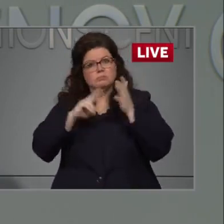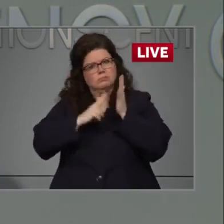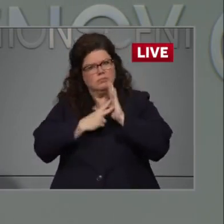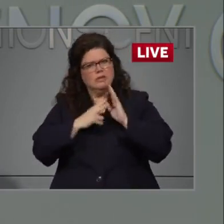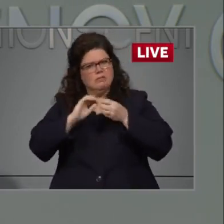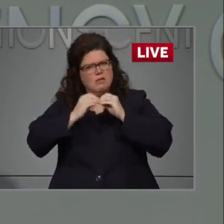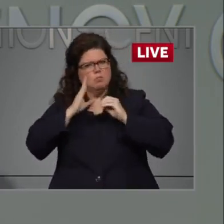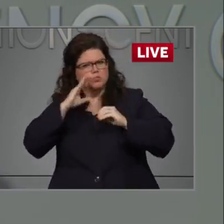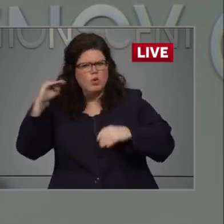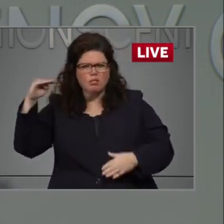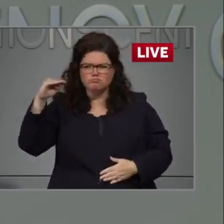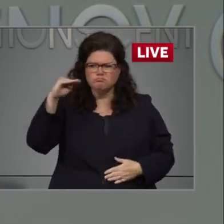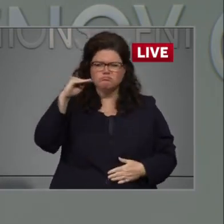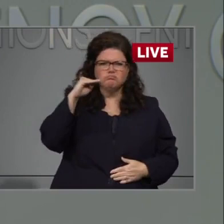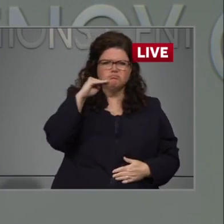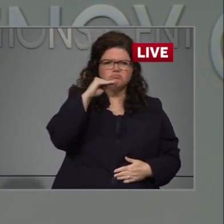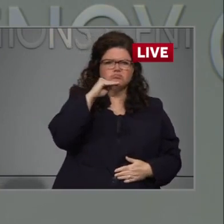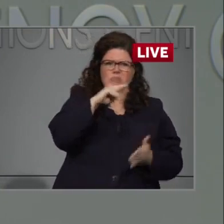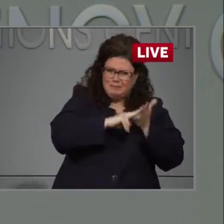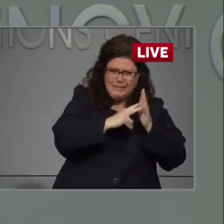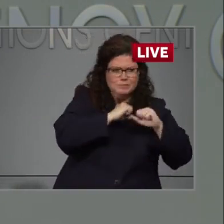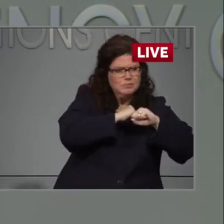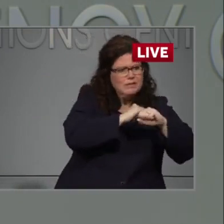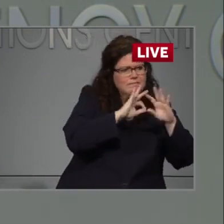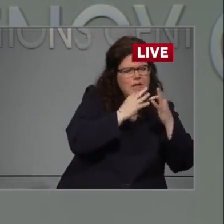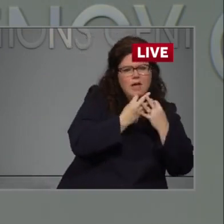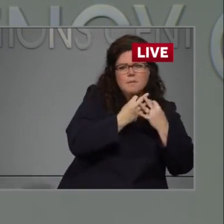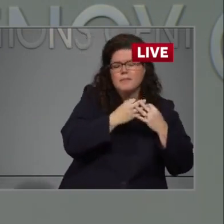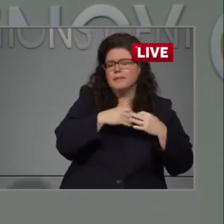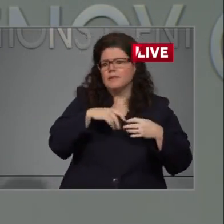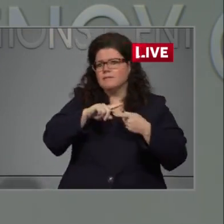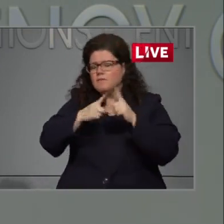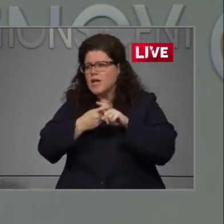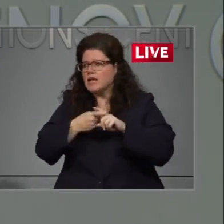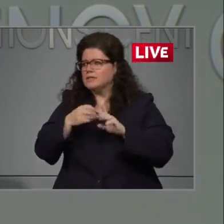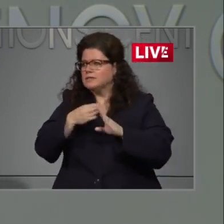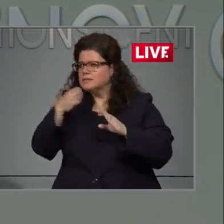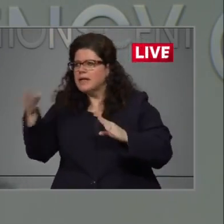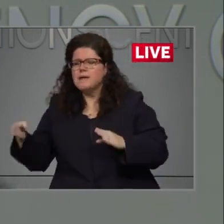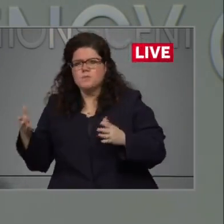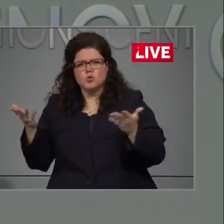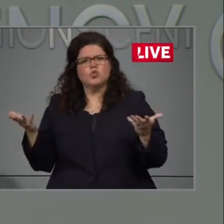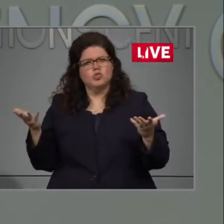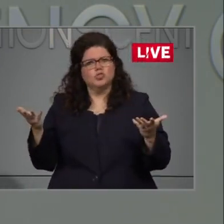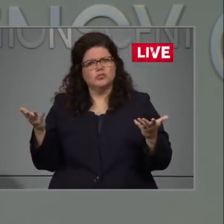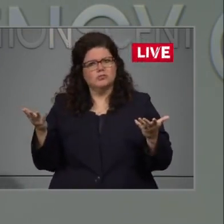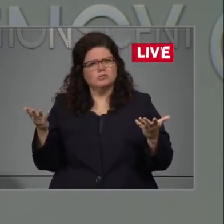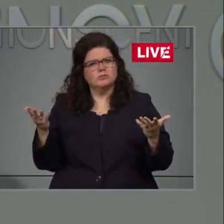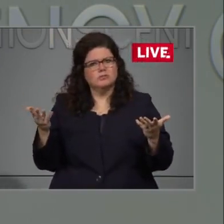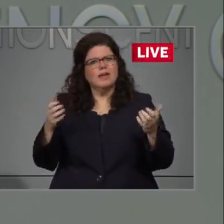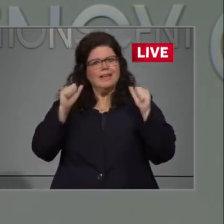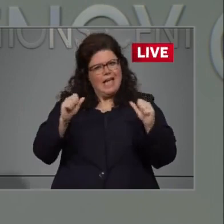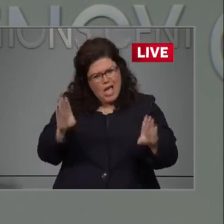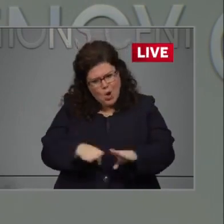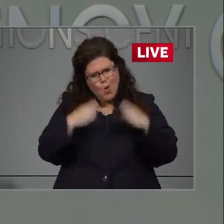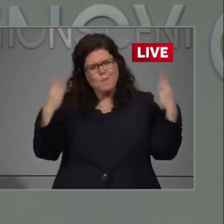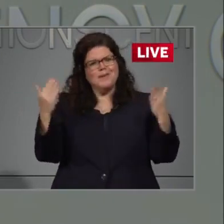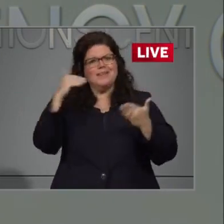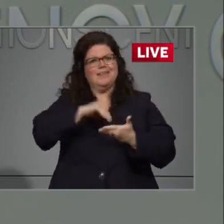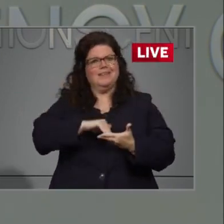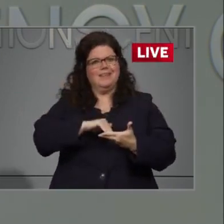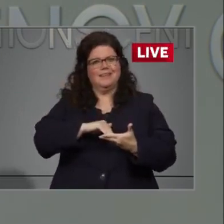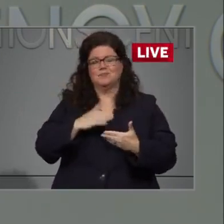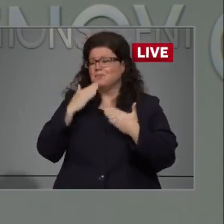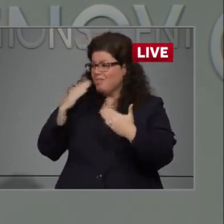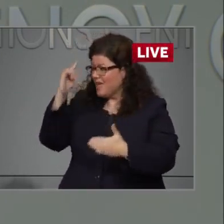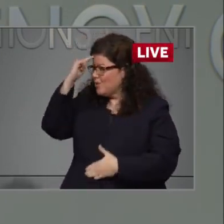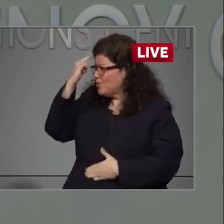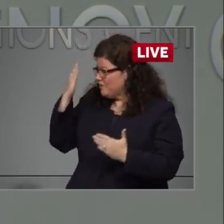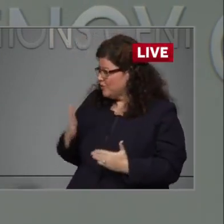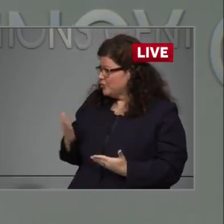SIMPLE ACTIONS WE CAN FIGHT BACK AGAINST THIS VIRUS WE CAN PROTECT OUR FAMILIES OUR FRIENDS AND OUR NEIGHBORS AND GET BACK TO THE PEOPLE AND THE PLACES WE LOVE.